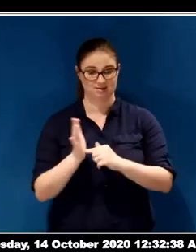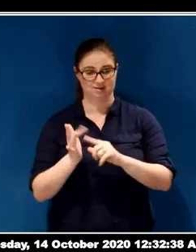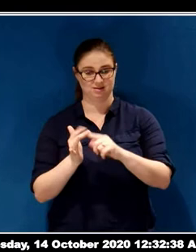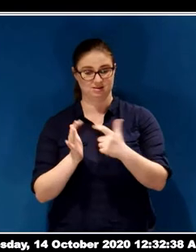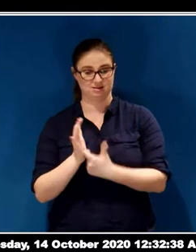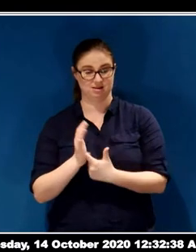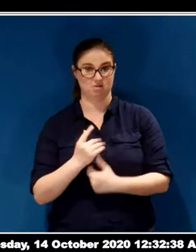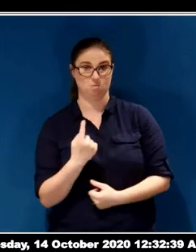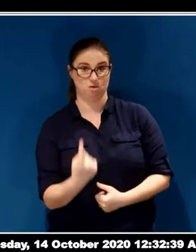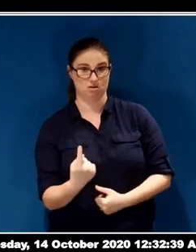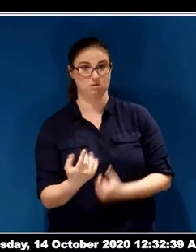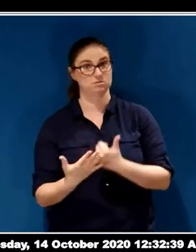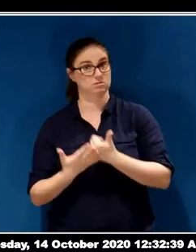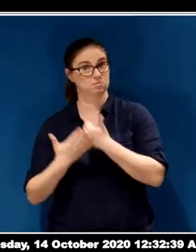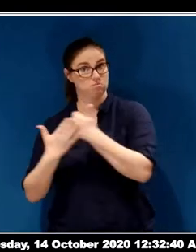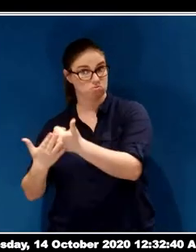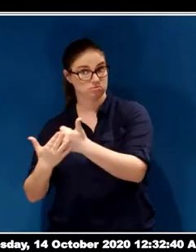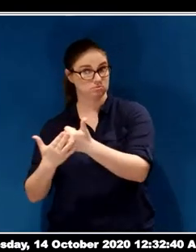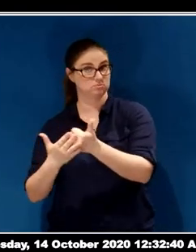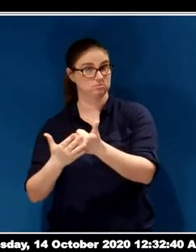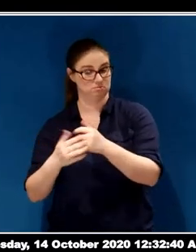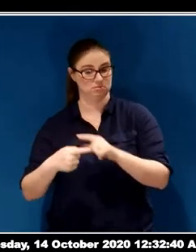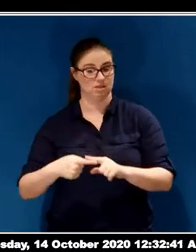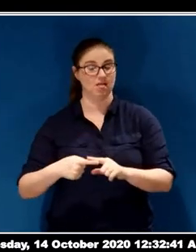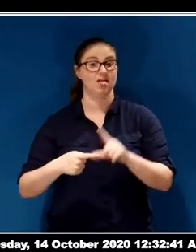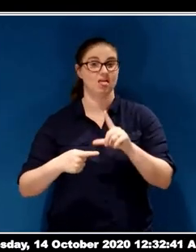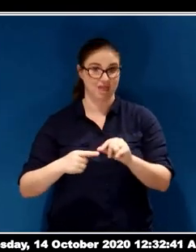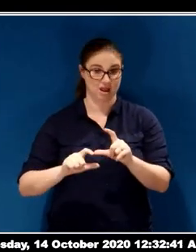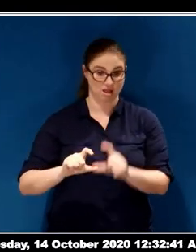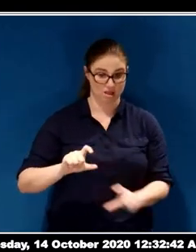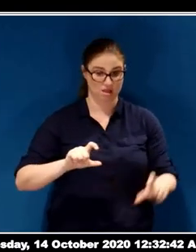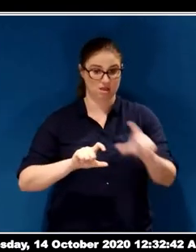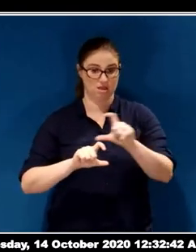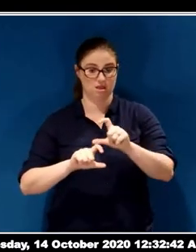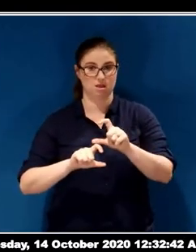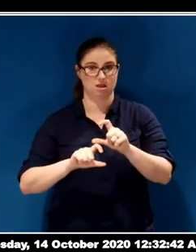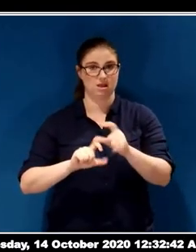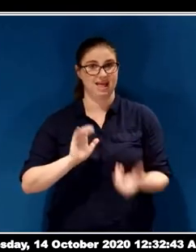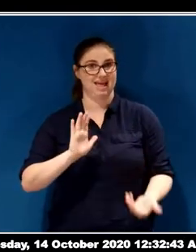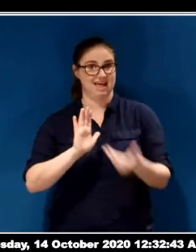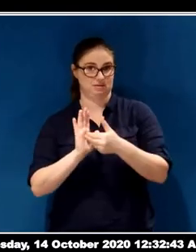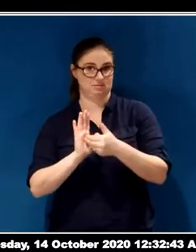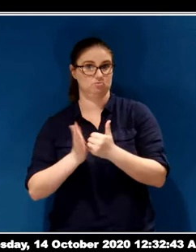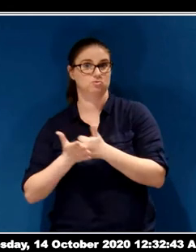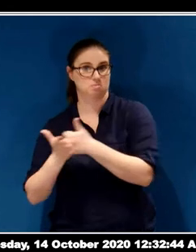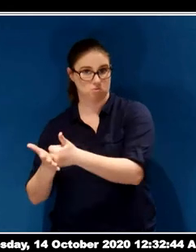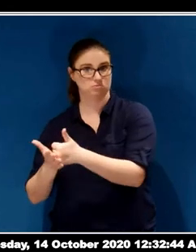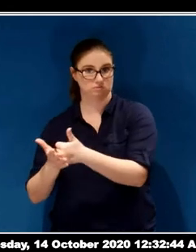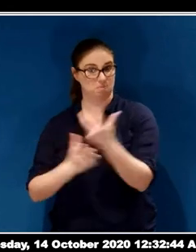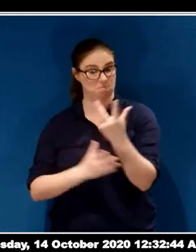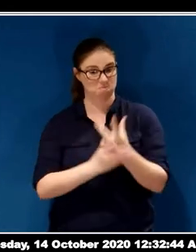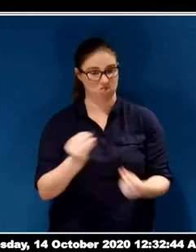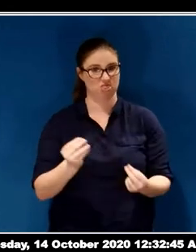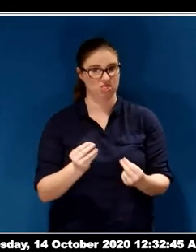The research suggests that up to 15 percent of students might